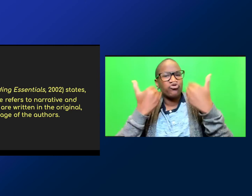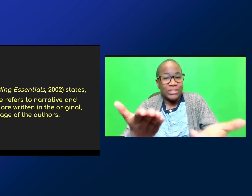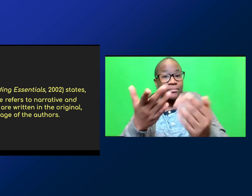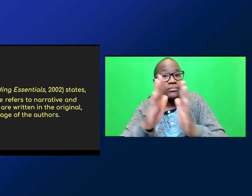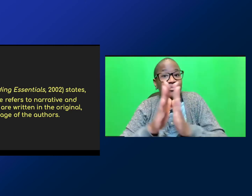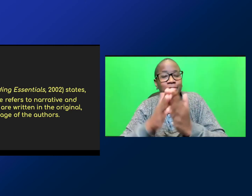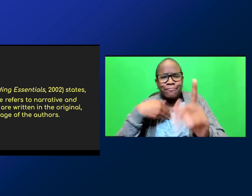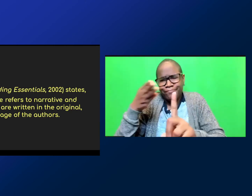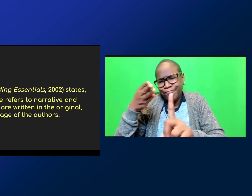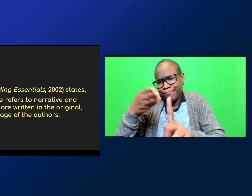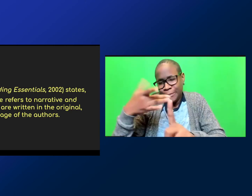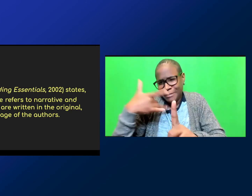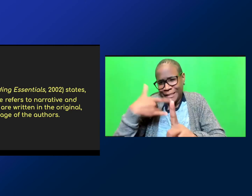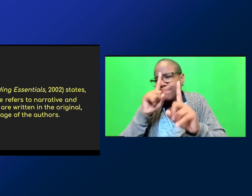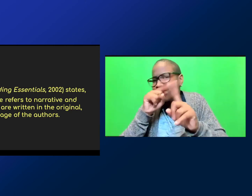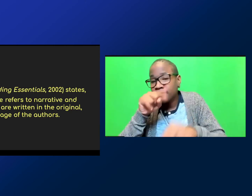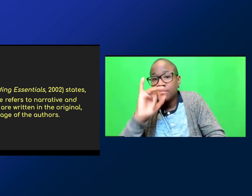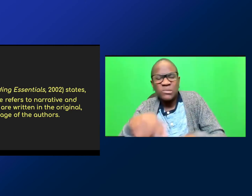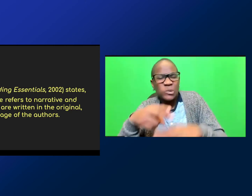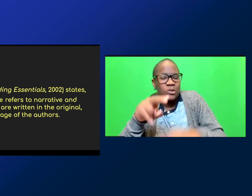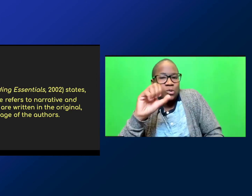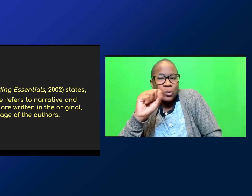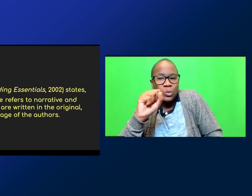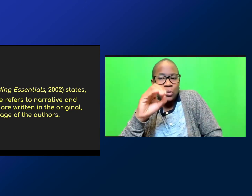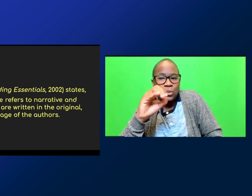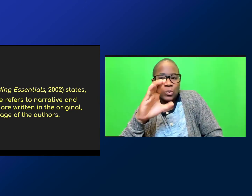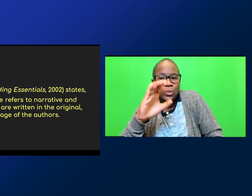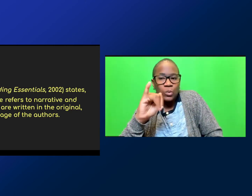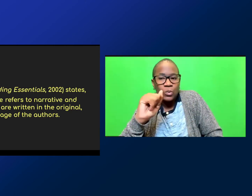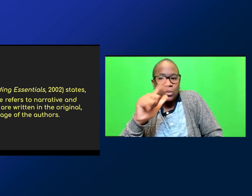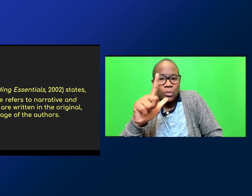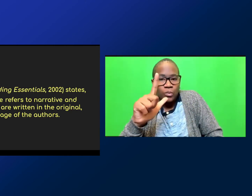now some websites that i like to use to find these types of texts like the ones that i shared